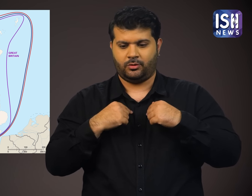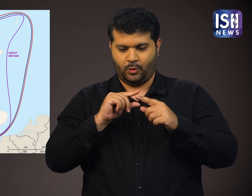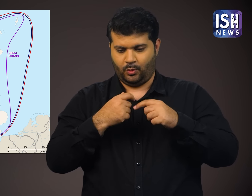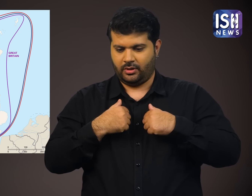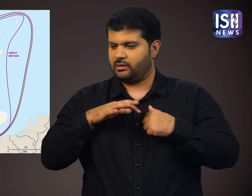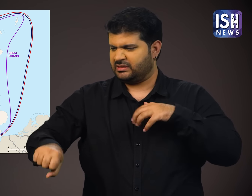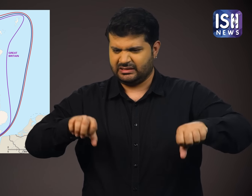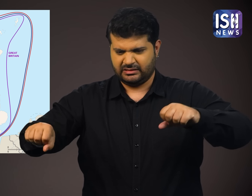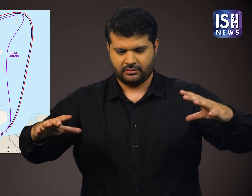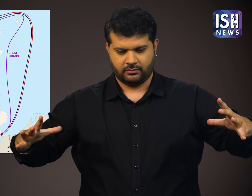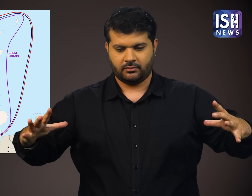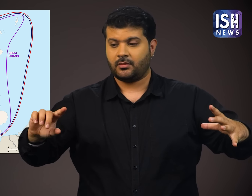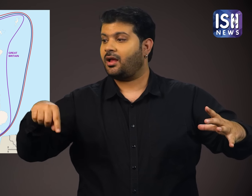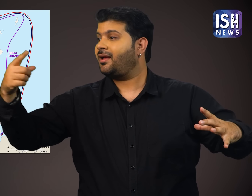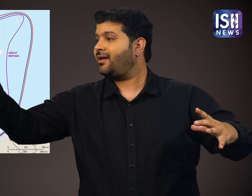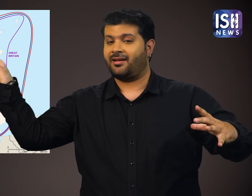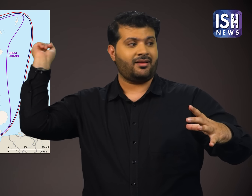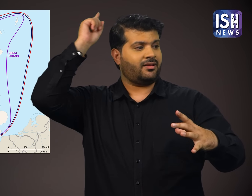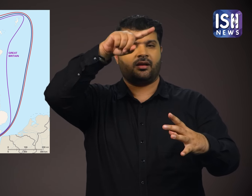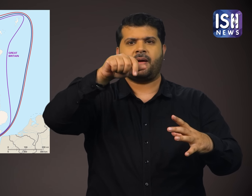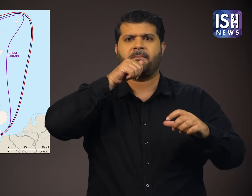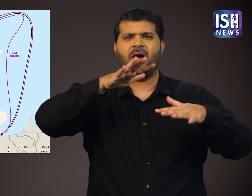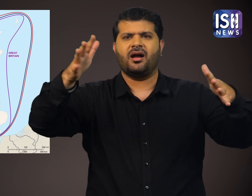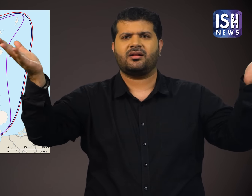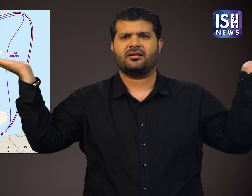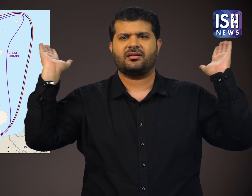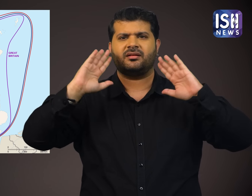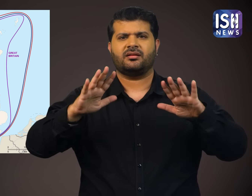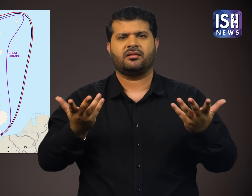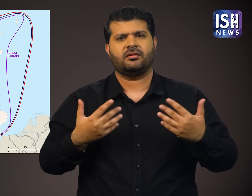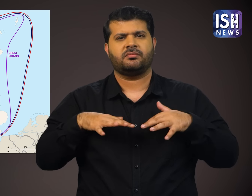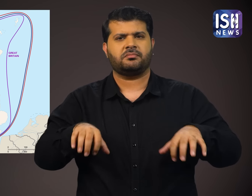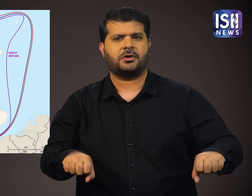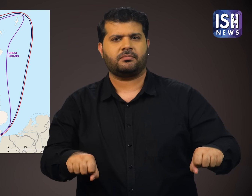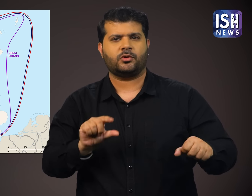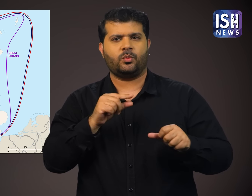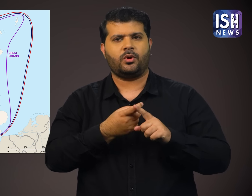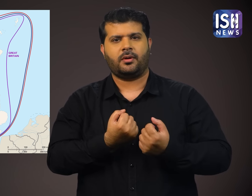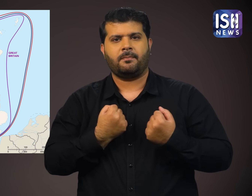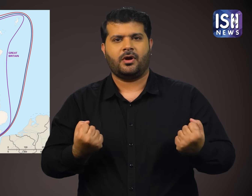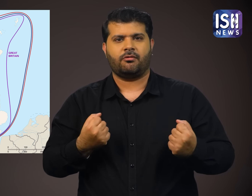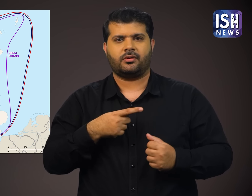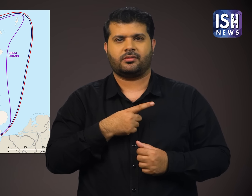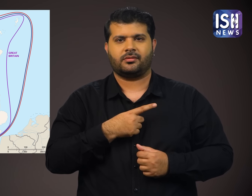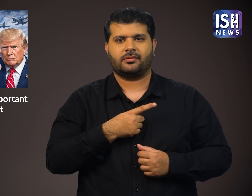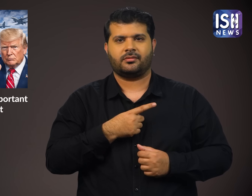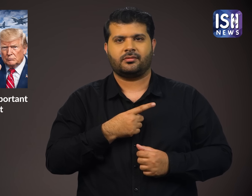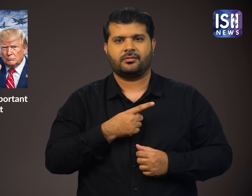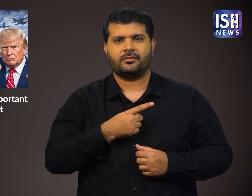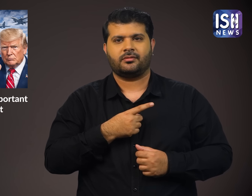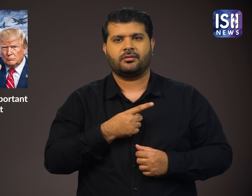The UK expanded itself by capturing other nations while being an island and became powerful.